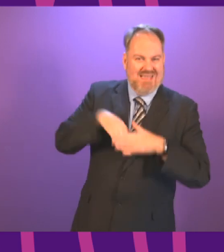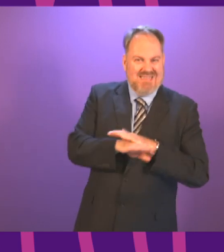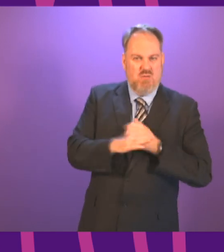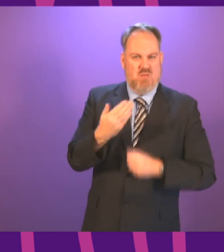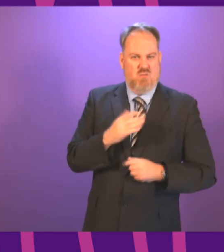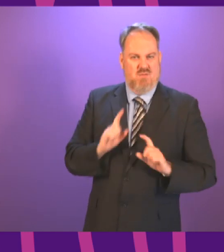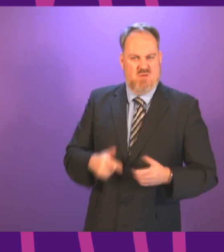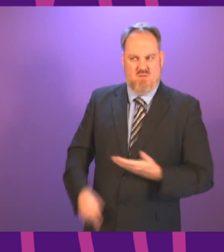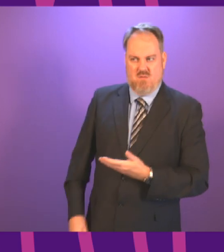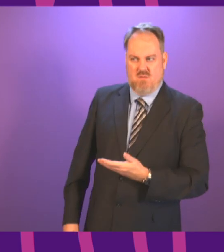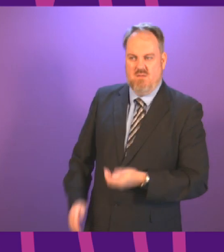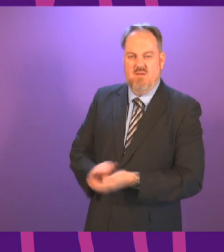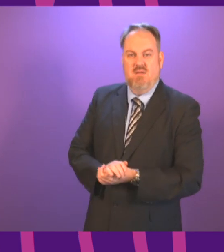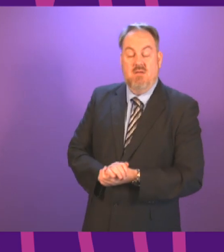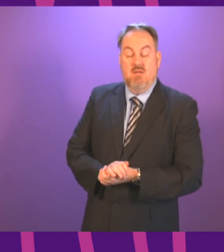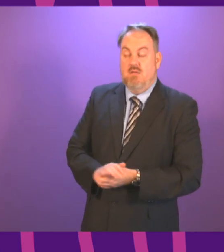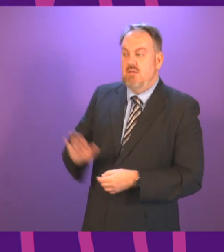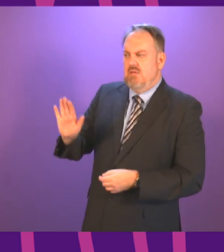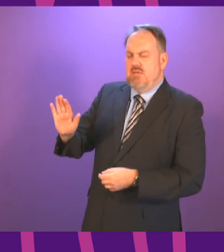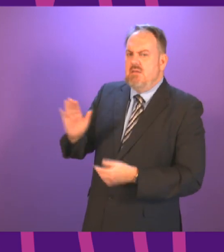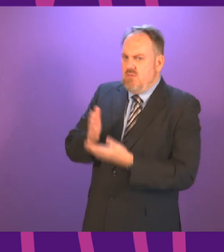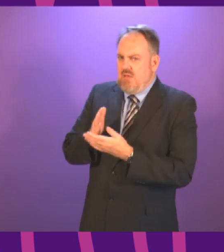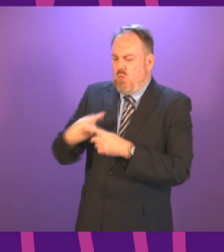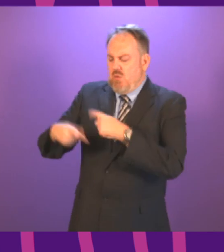of people? The First Minister: Before I come to shielding, I will finish